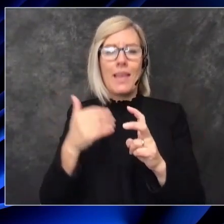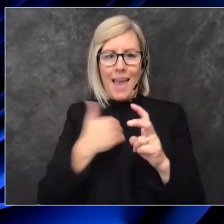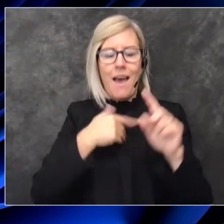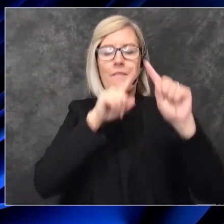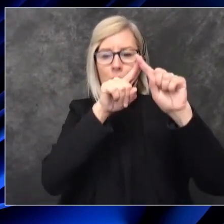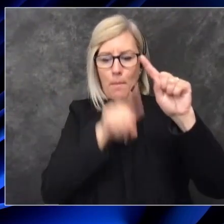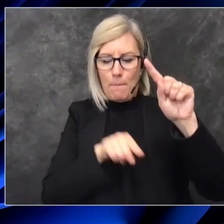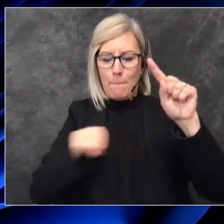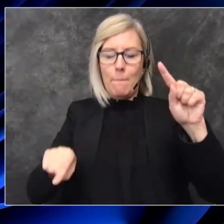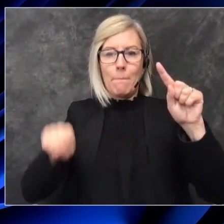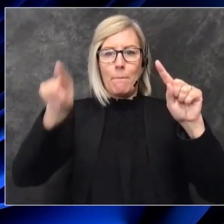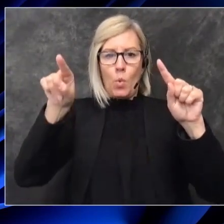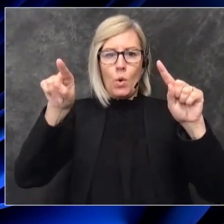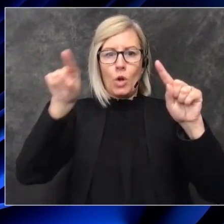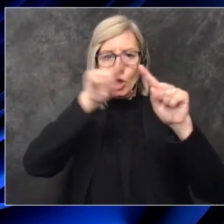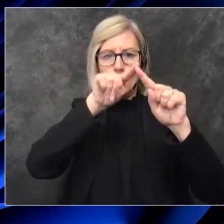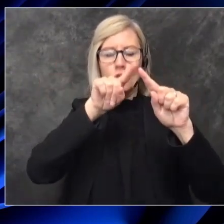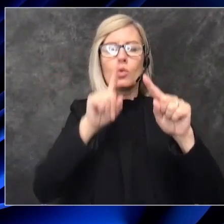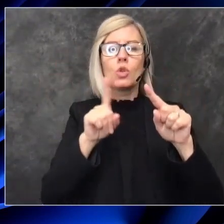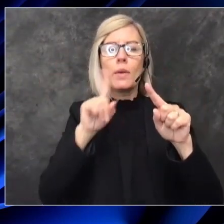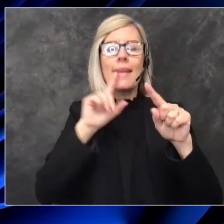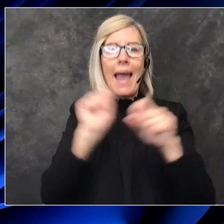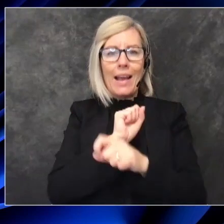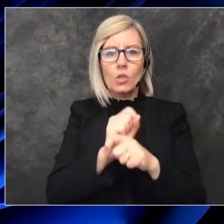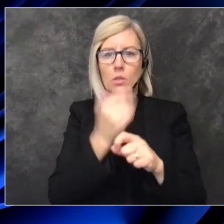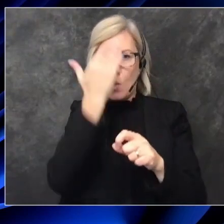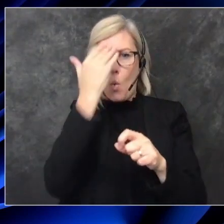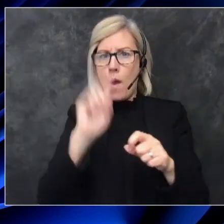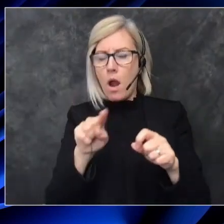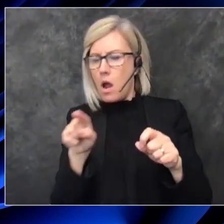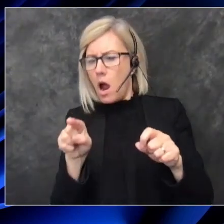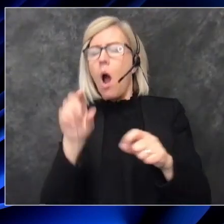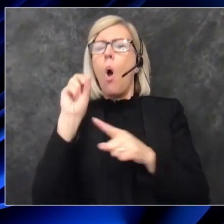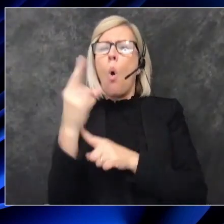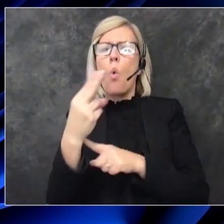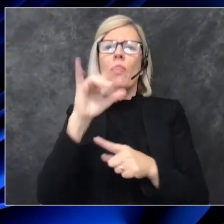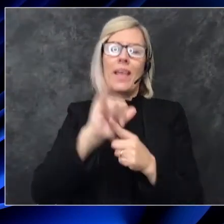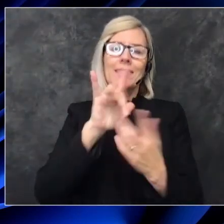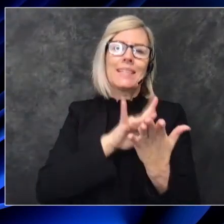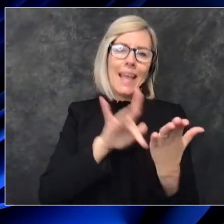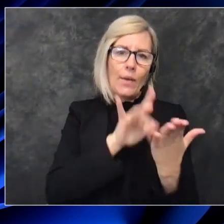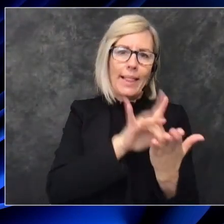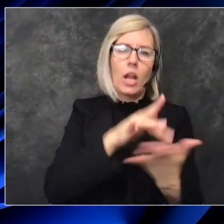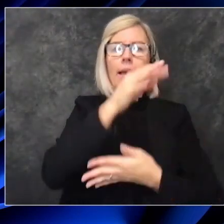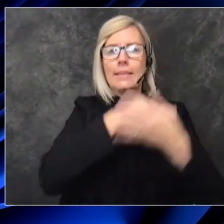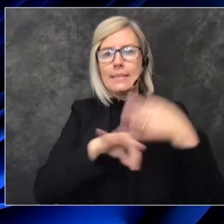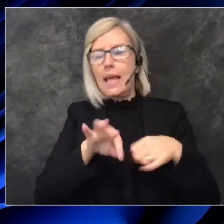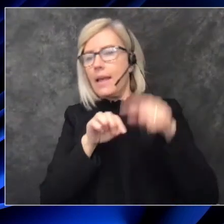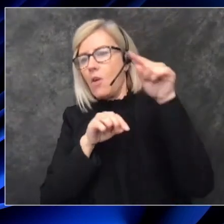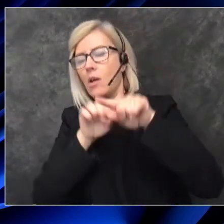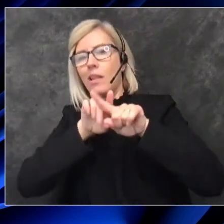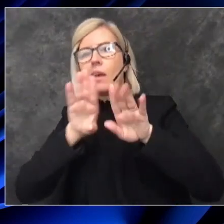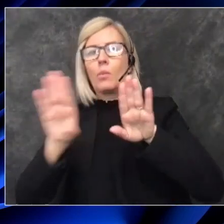a point where you can actually distinguish. Oh, I'm on the calculator instead of on the thing behind it or whatever